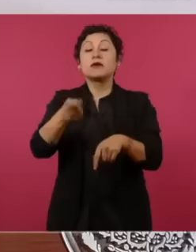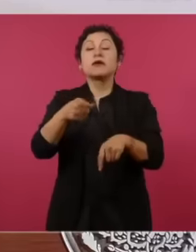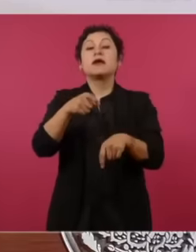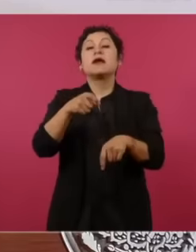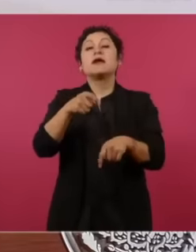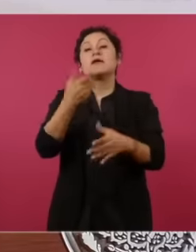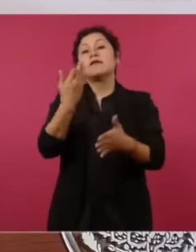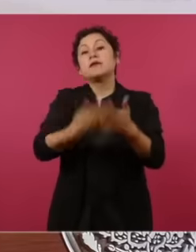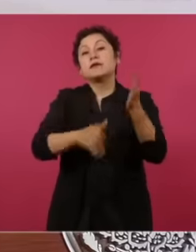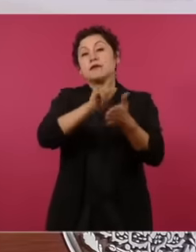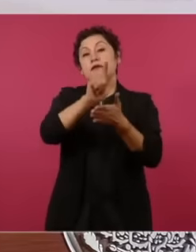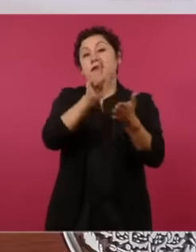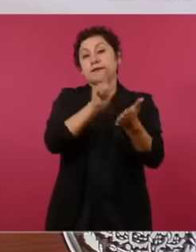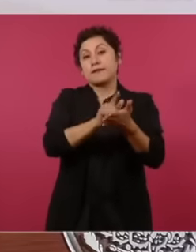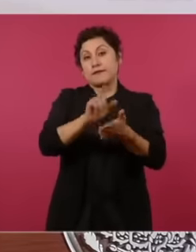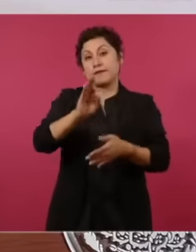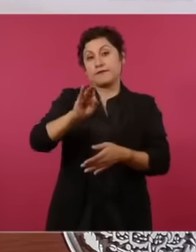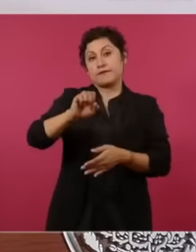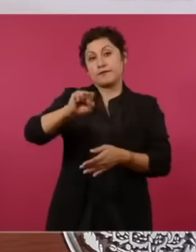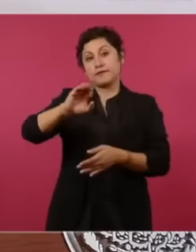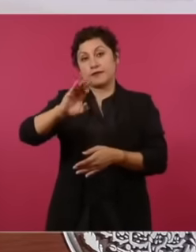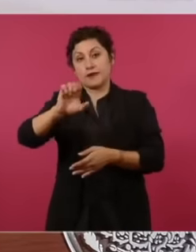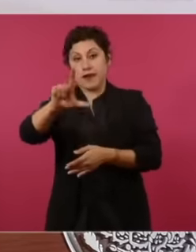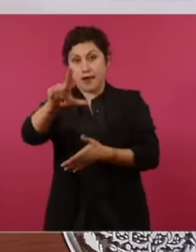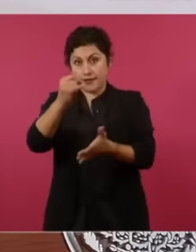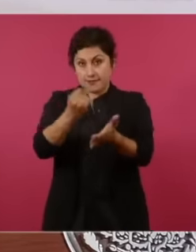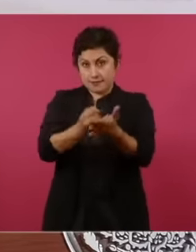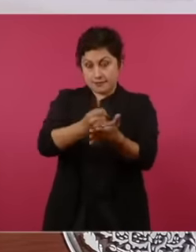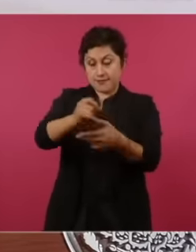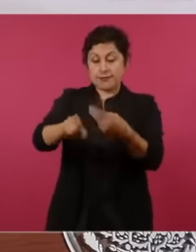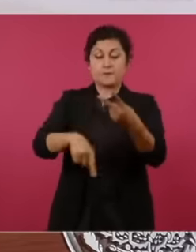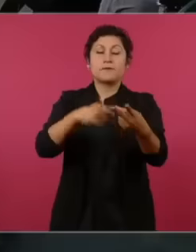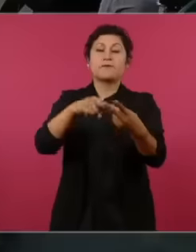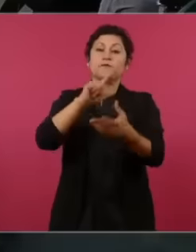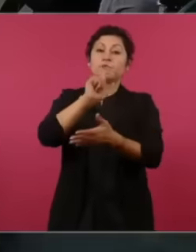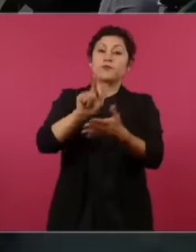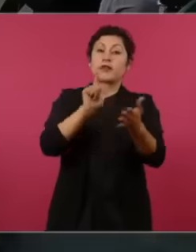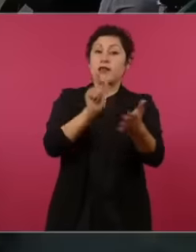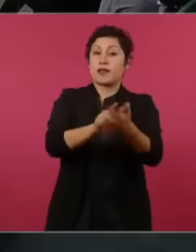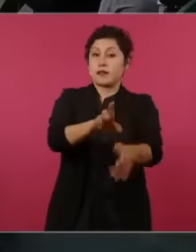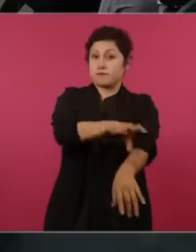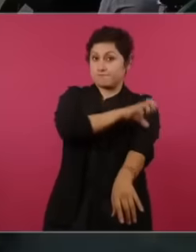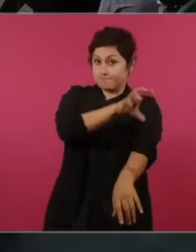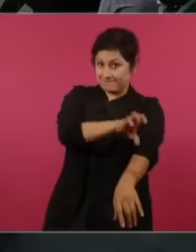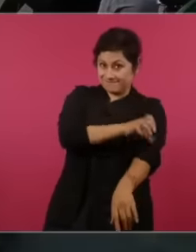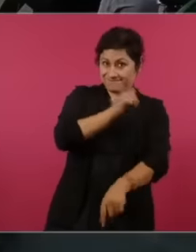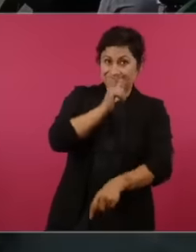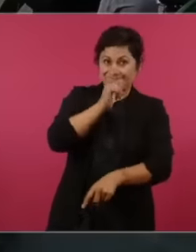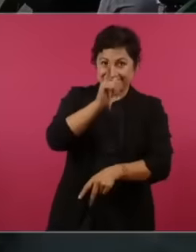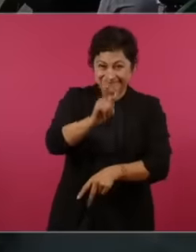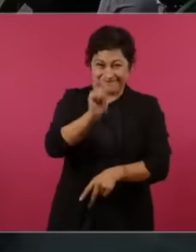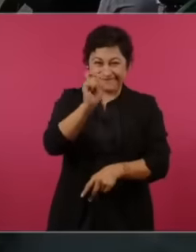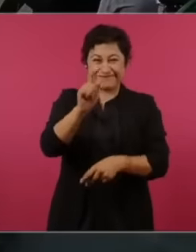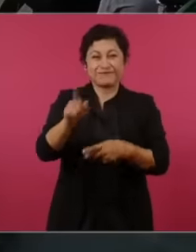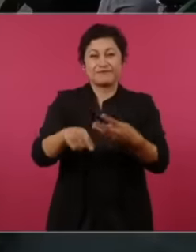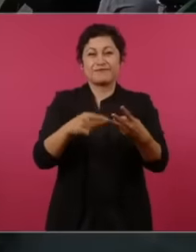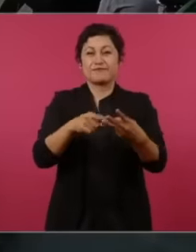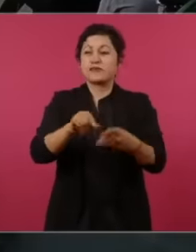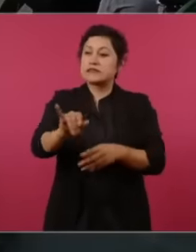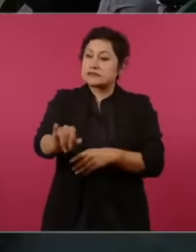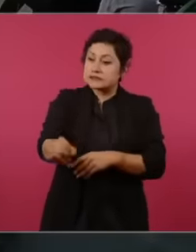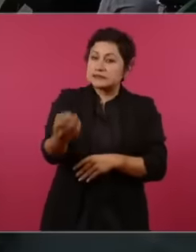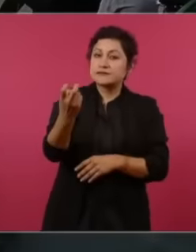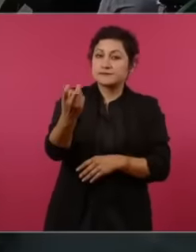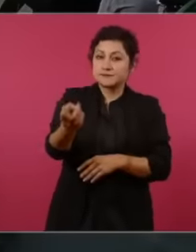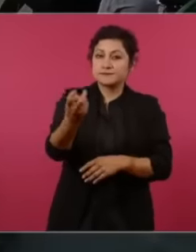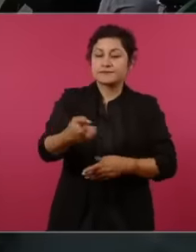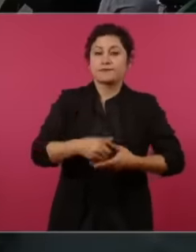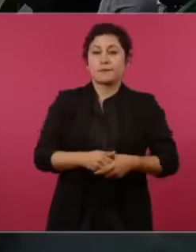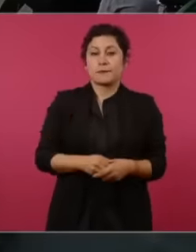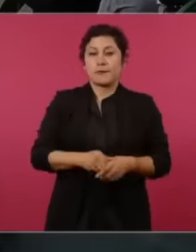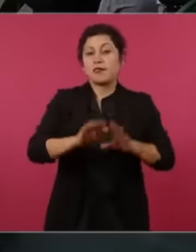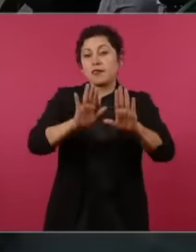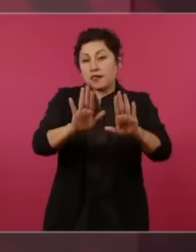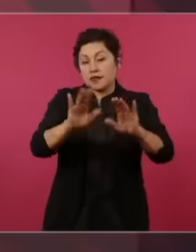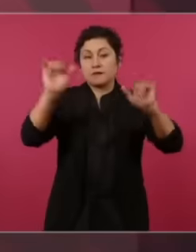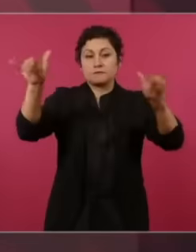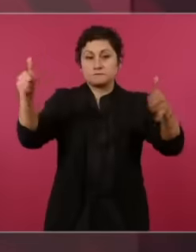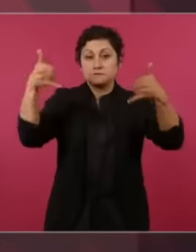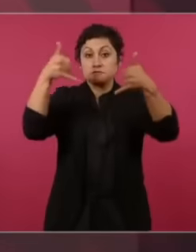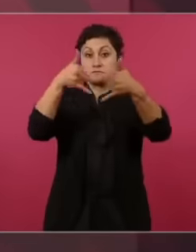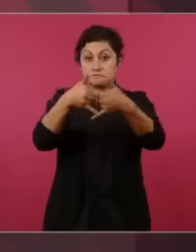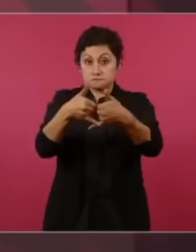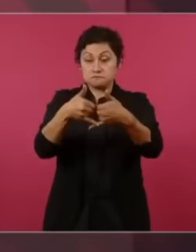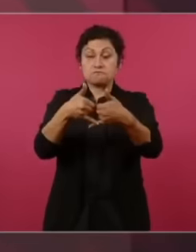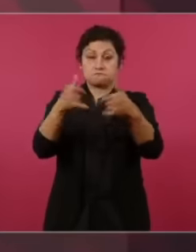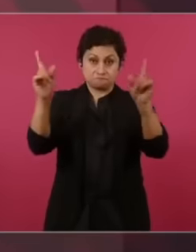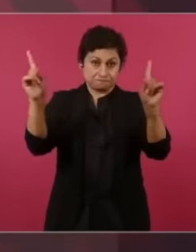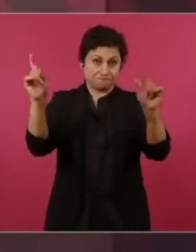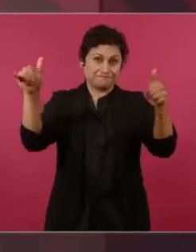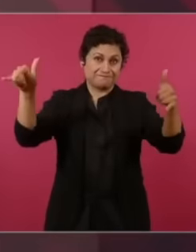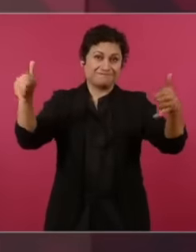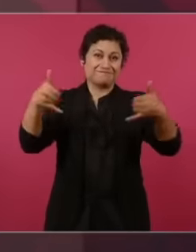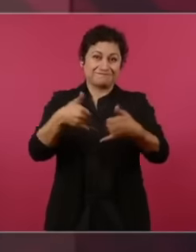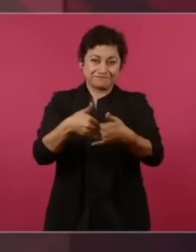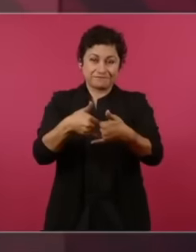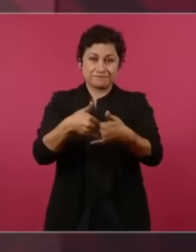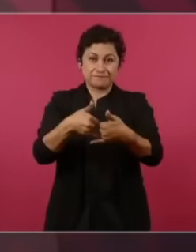energy yes And then they talk on the phone